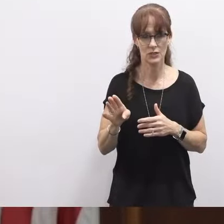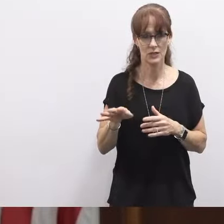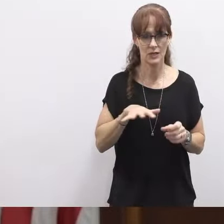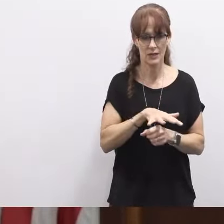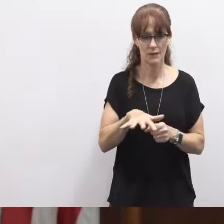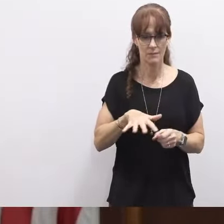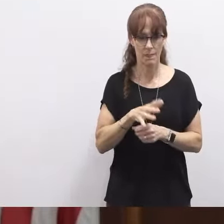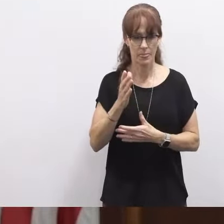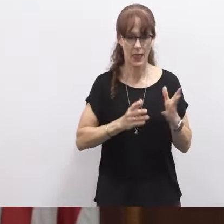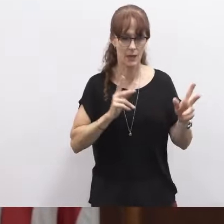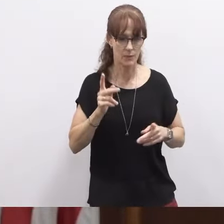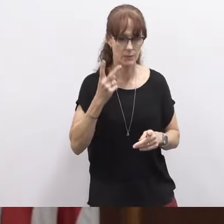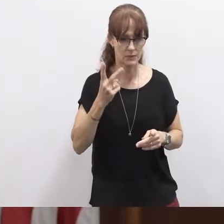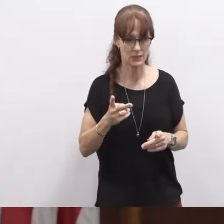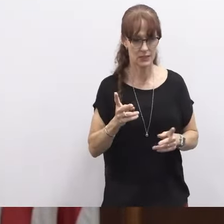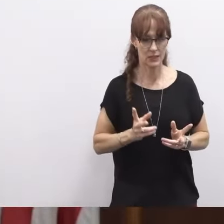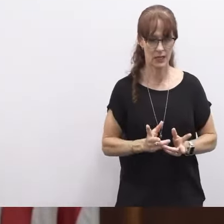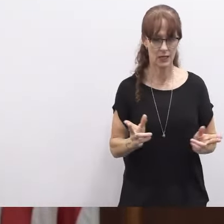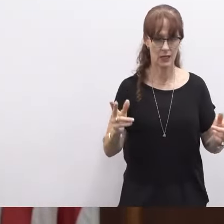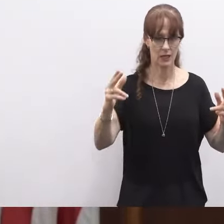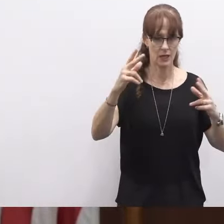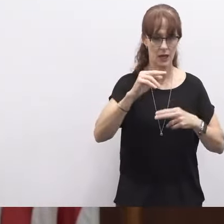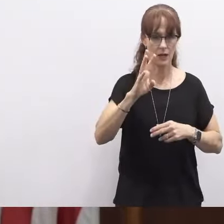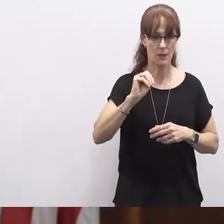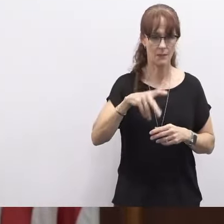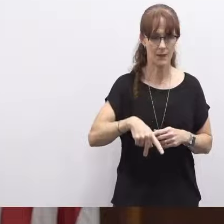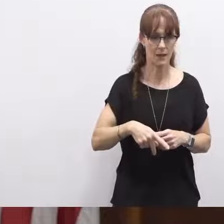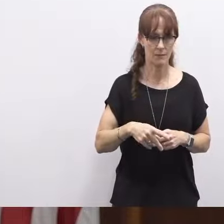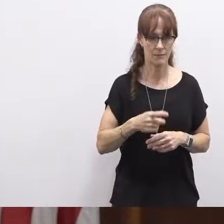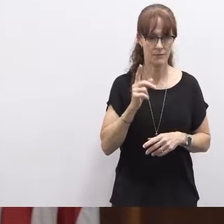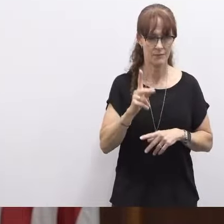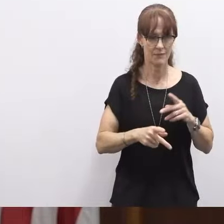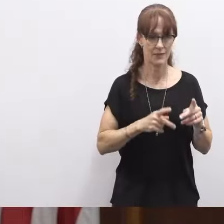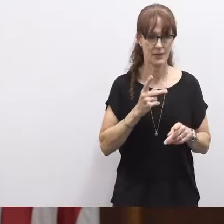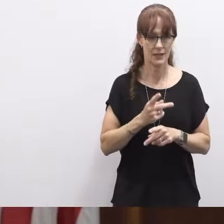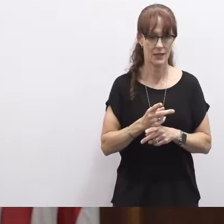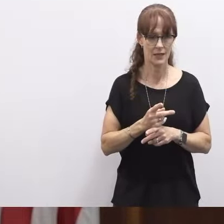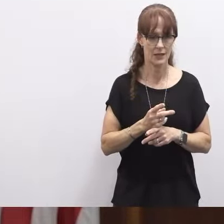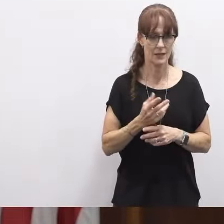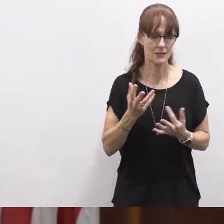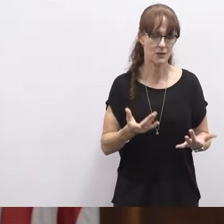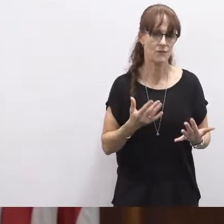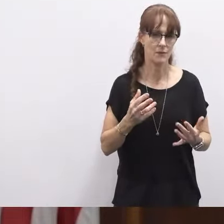So if some people see that little cutout on the map, that's one of those holdovers from years past